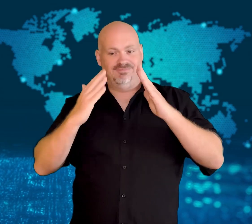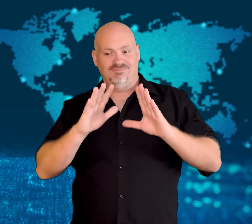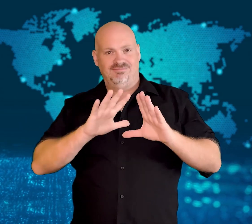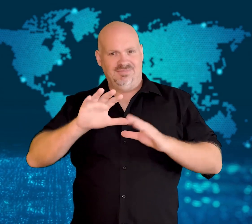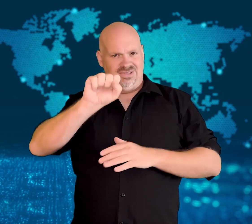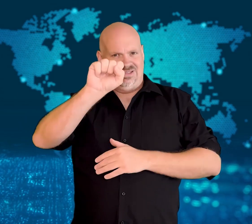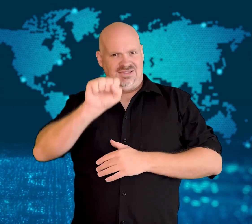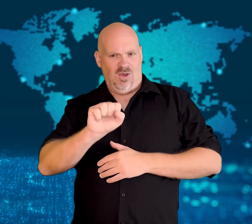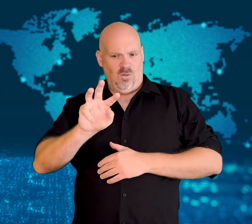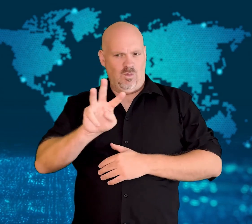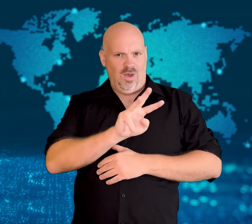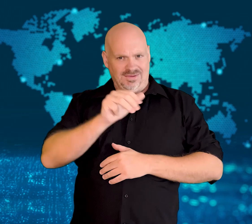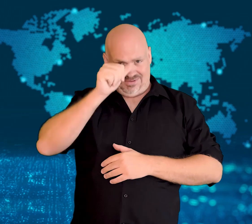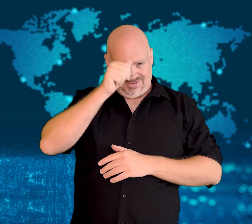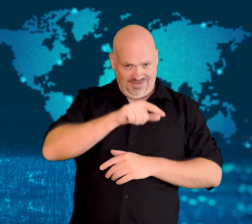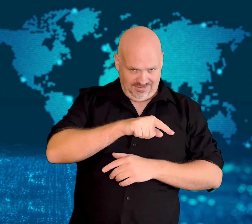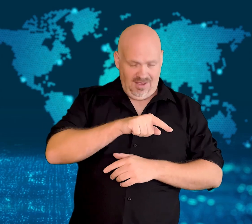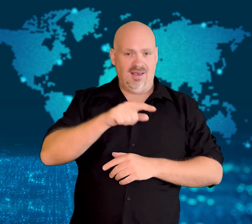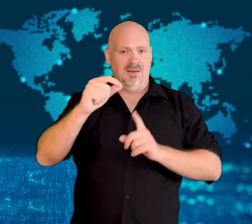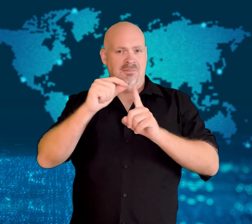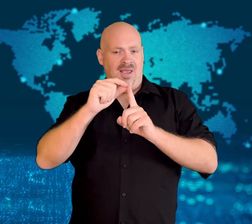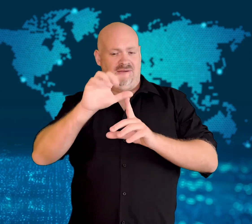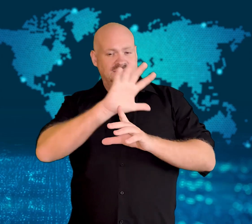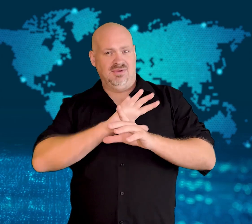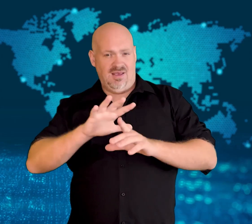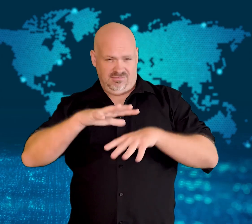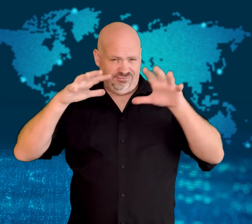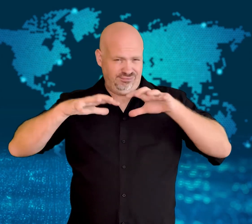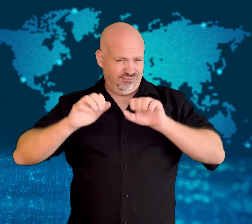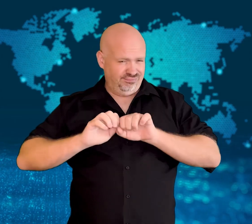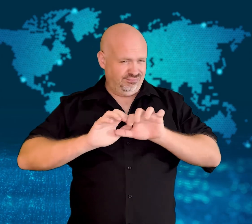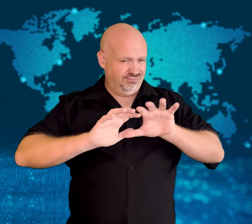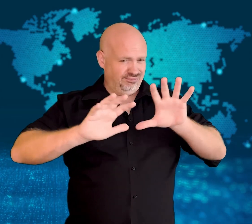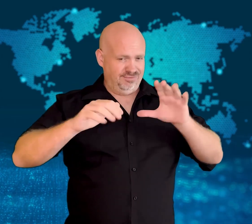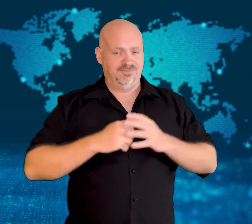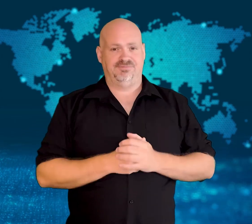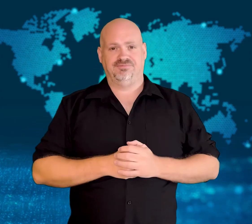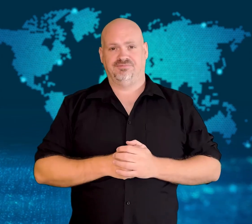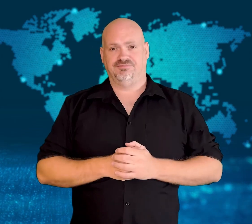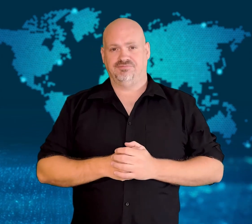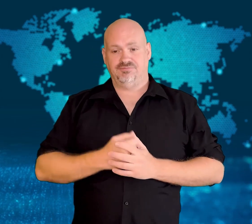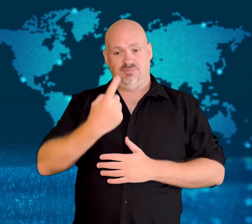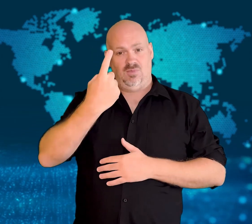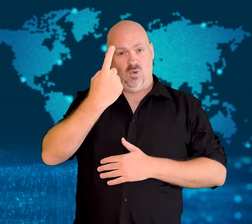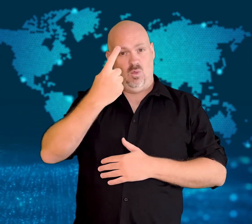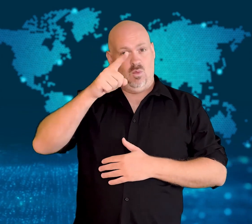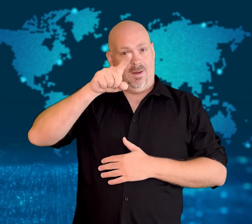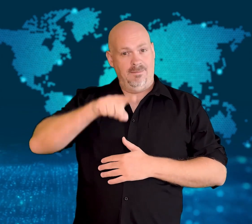At least 549 people have been killed in the duration of a month.